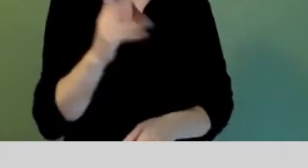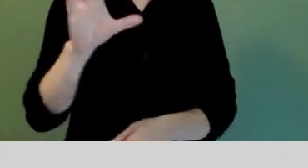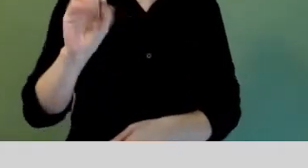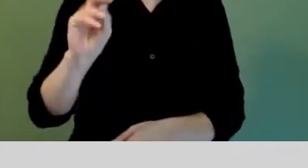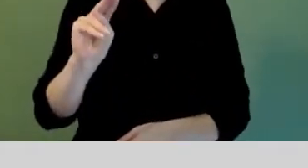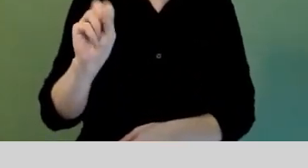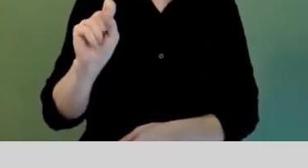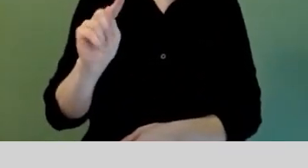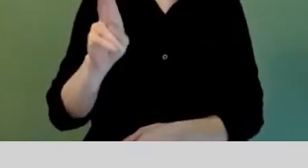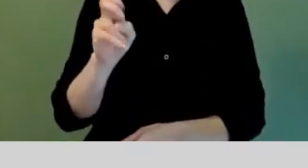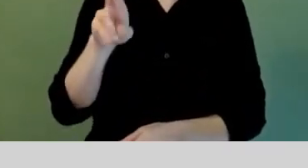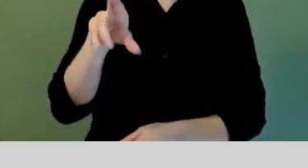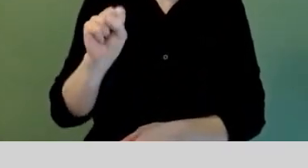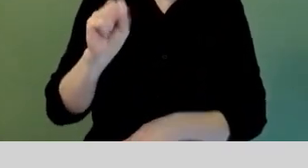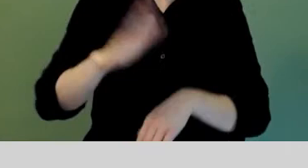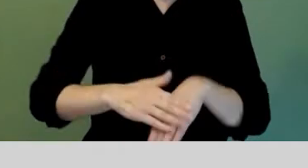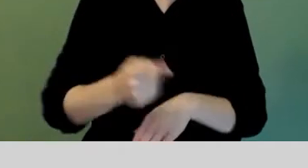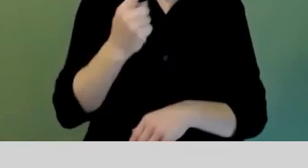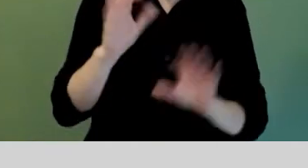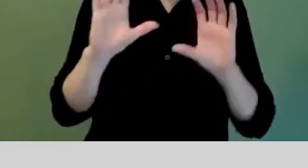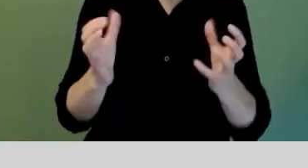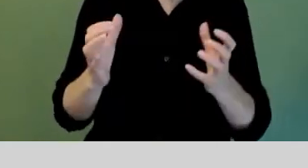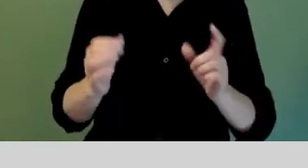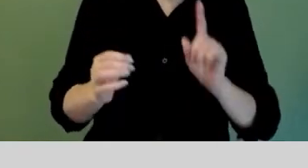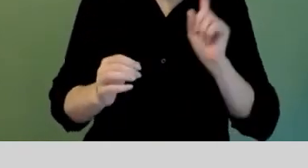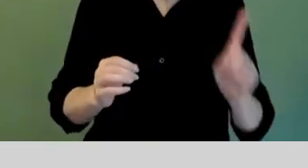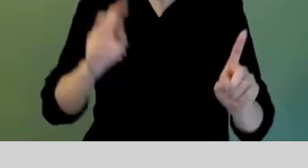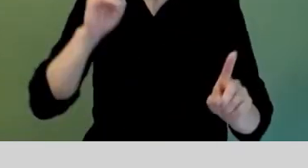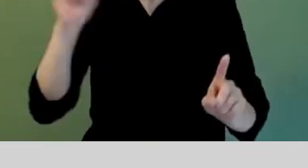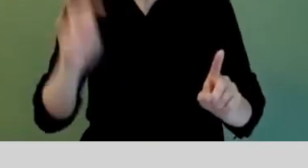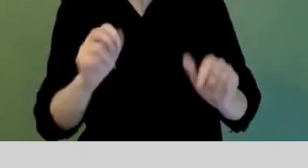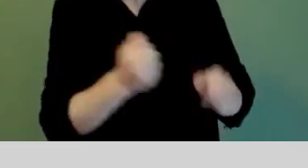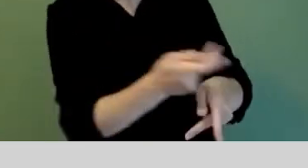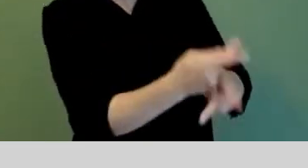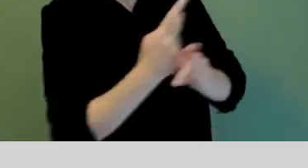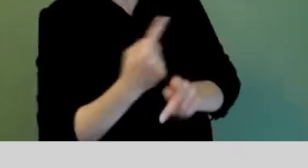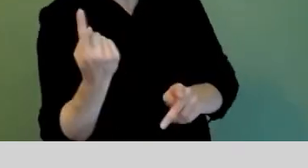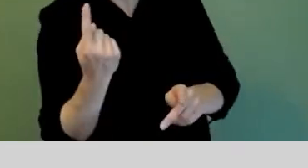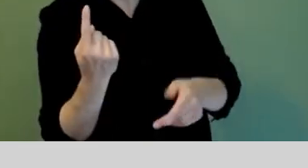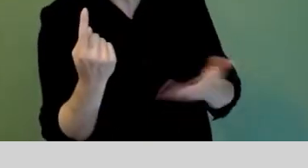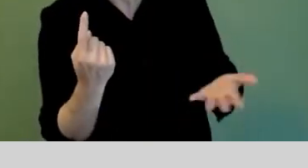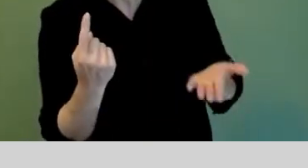But there's one thing that Python could borrow which is a Java has this idea of a static method